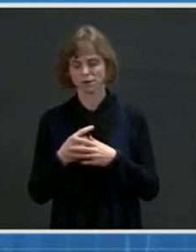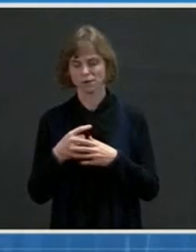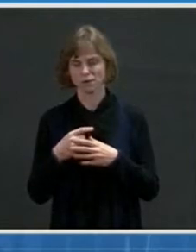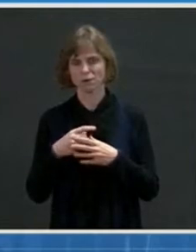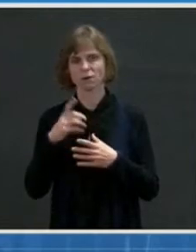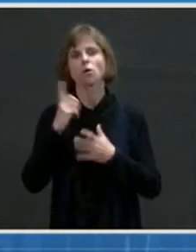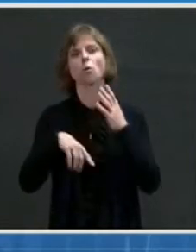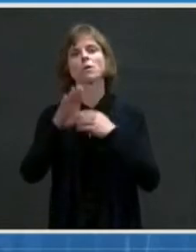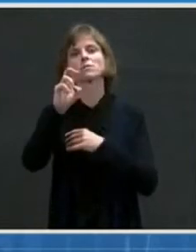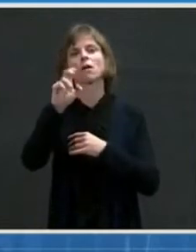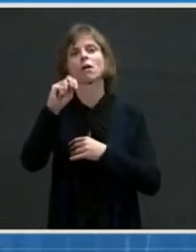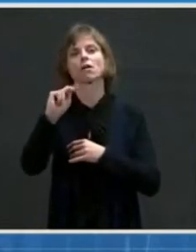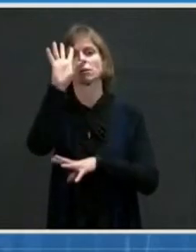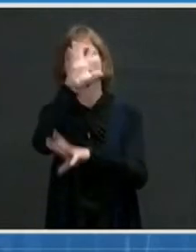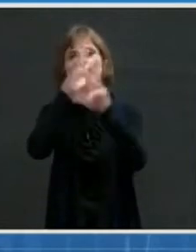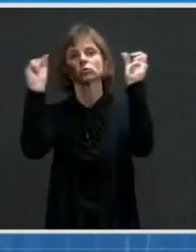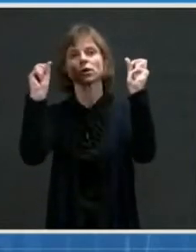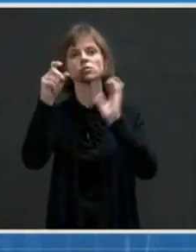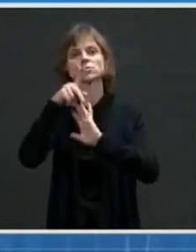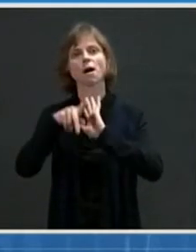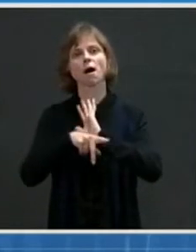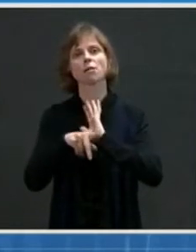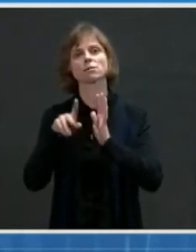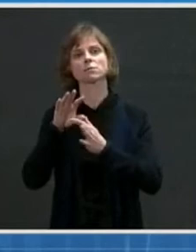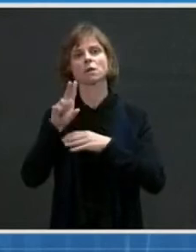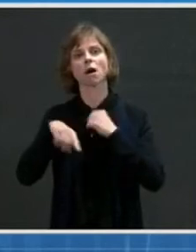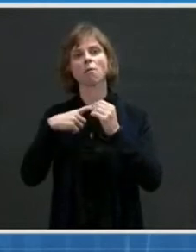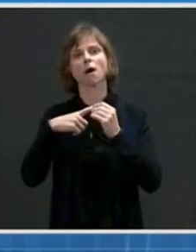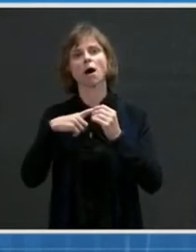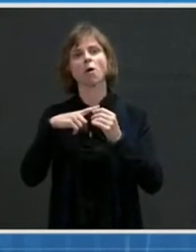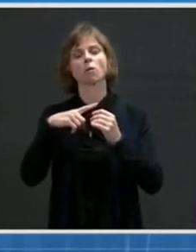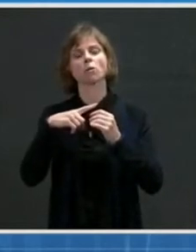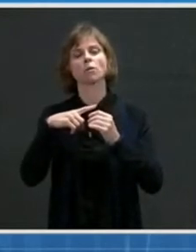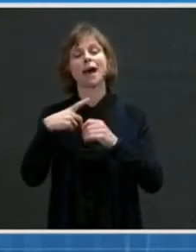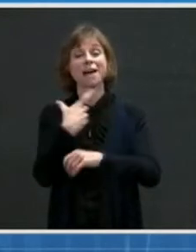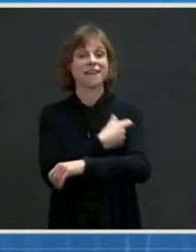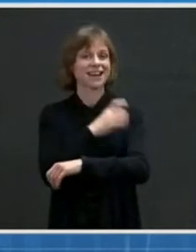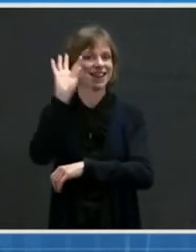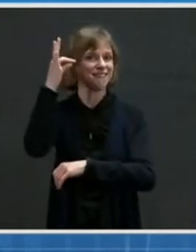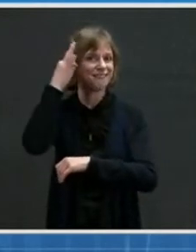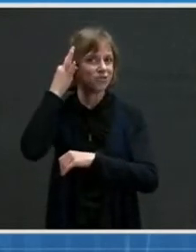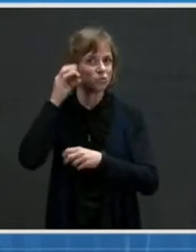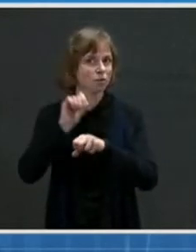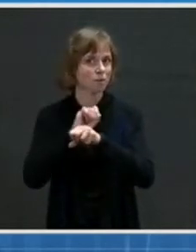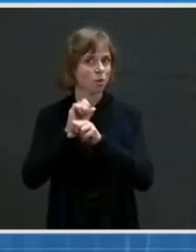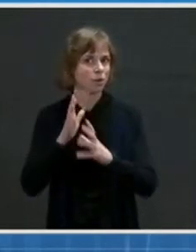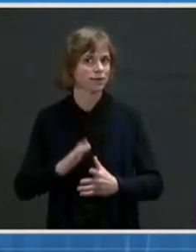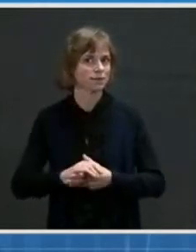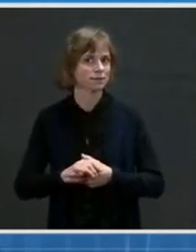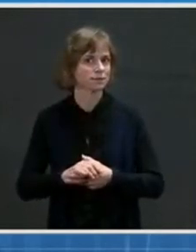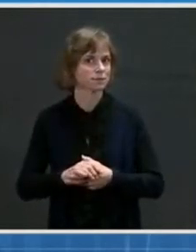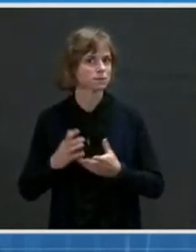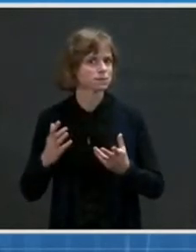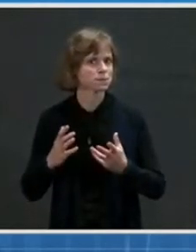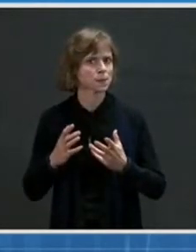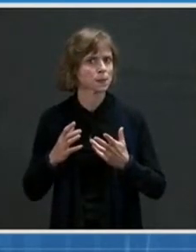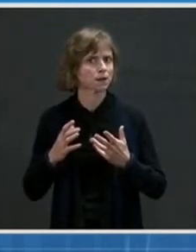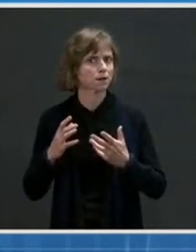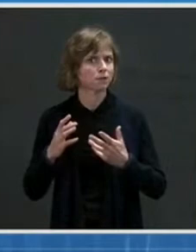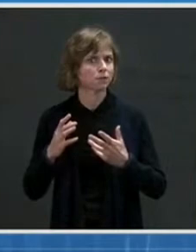MY QUESTION IS, WHAT IS THE